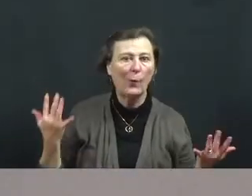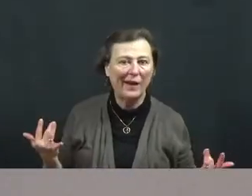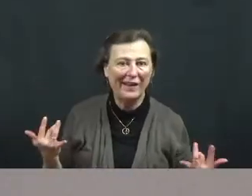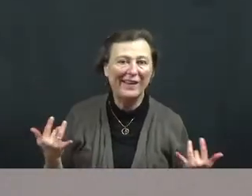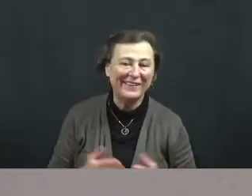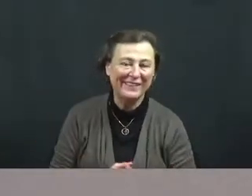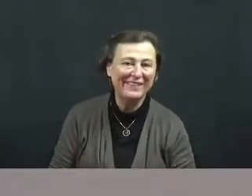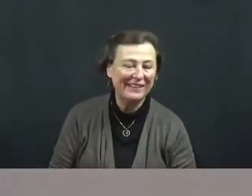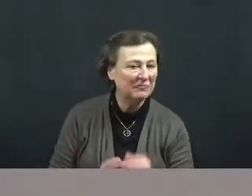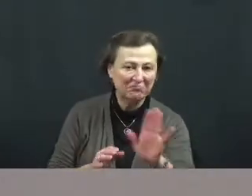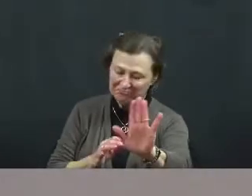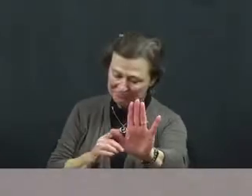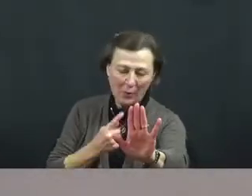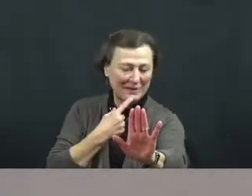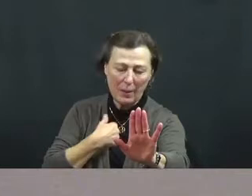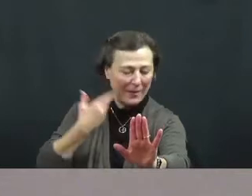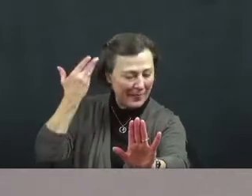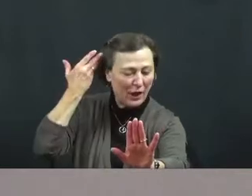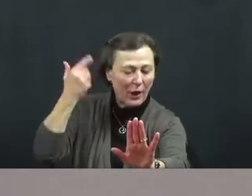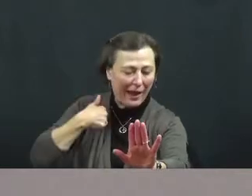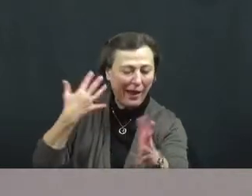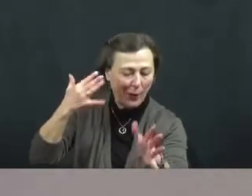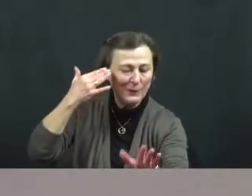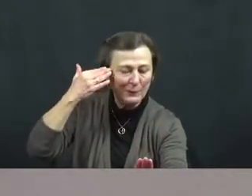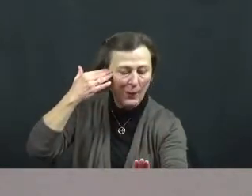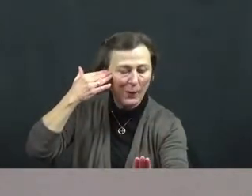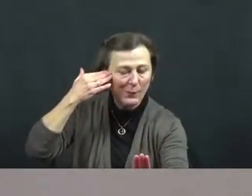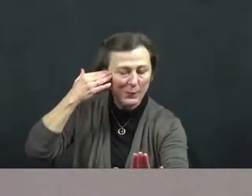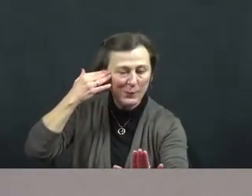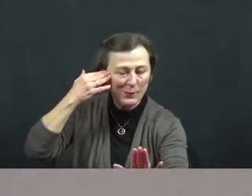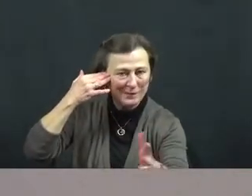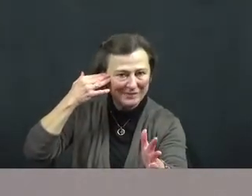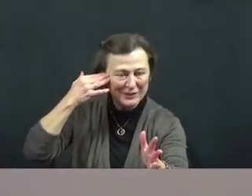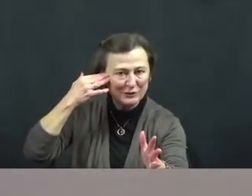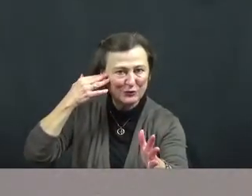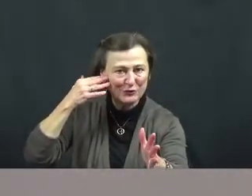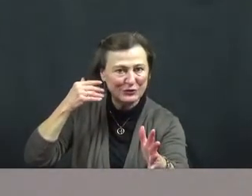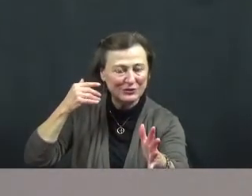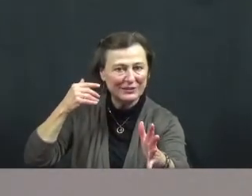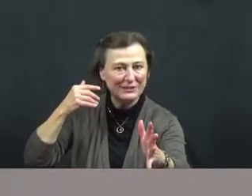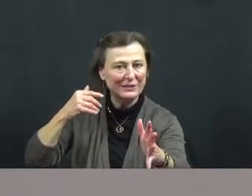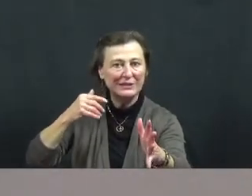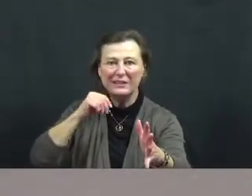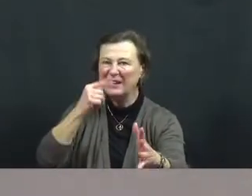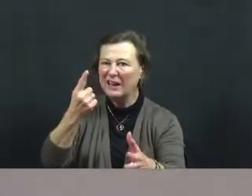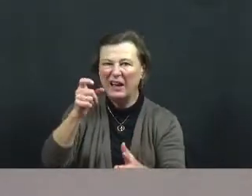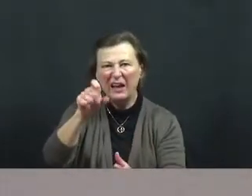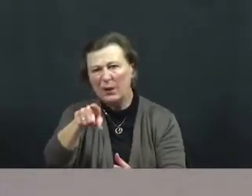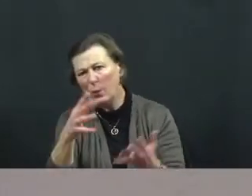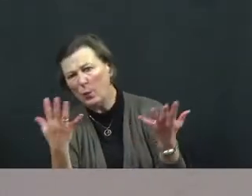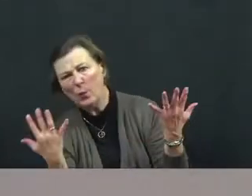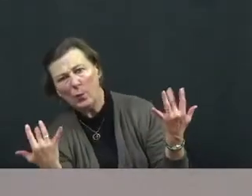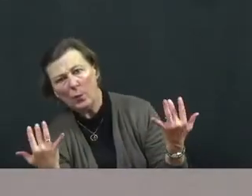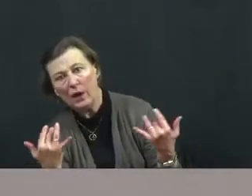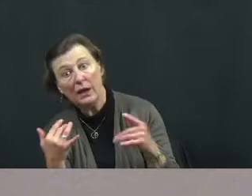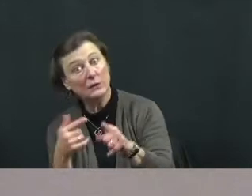You don't have to tell me they're there, I know. You don't even have to ask why. You may not want to know.